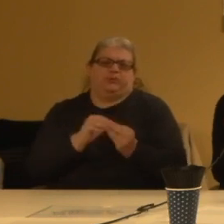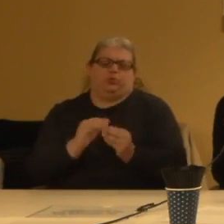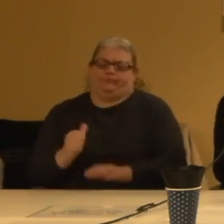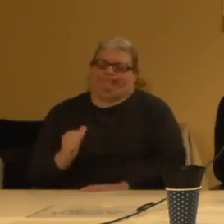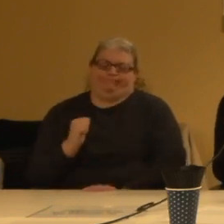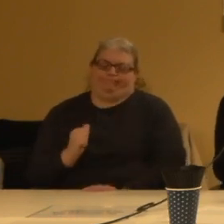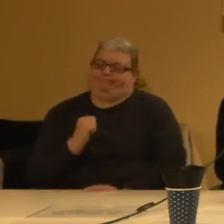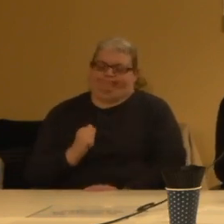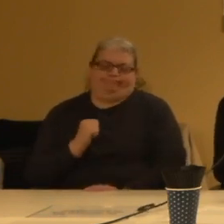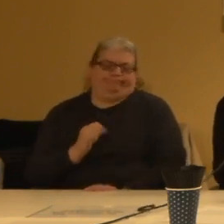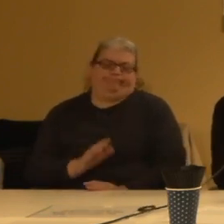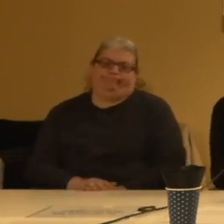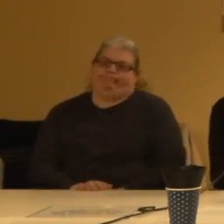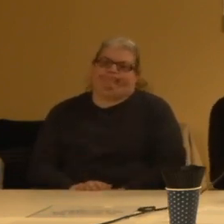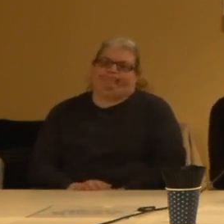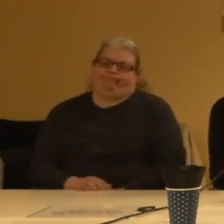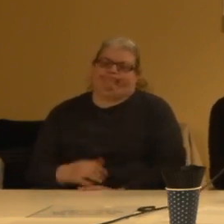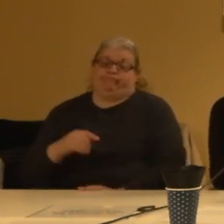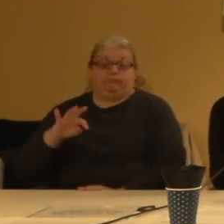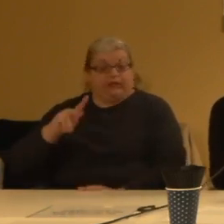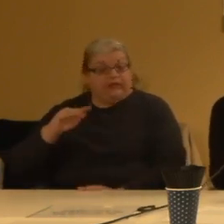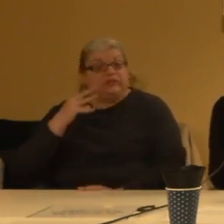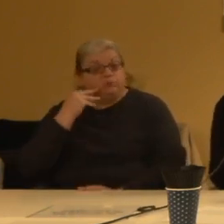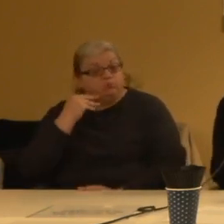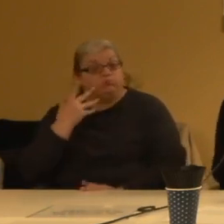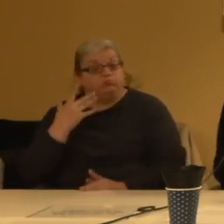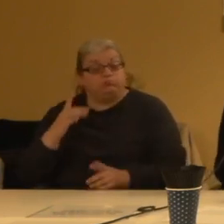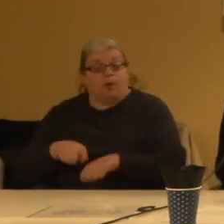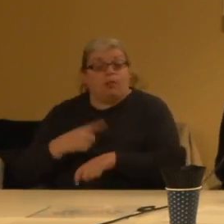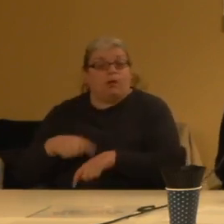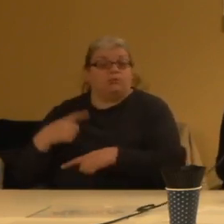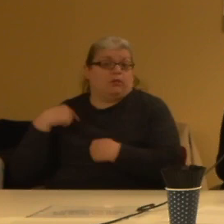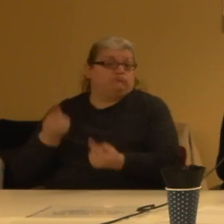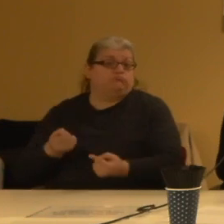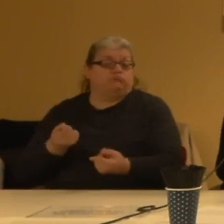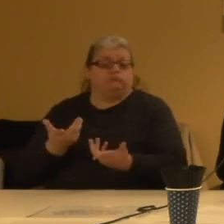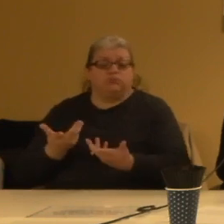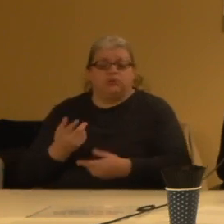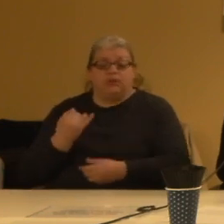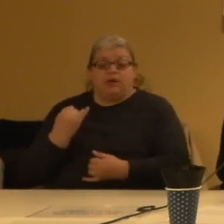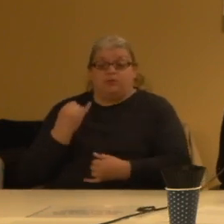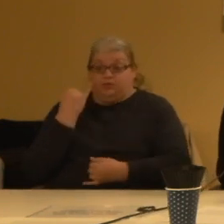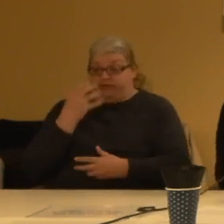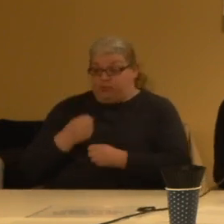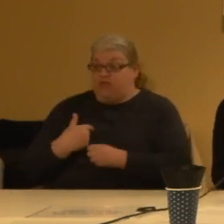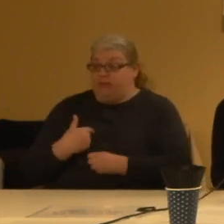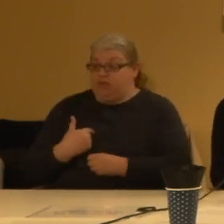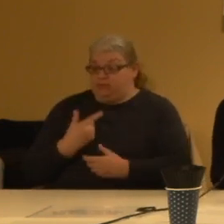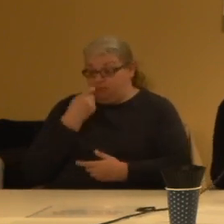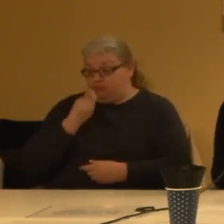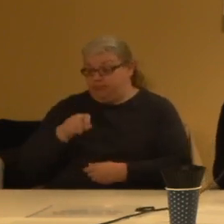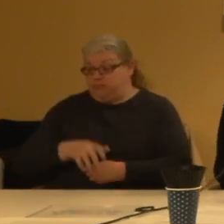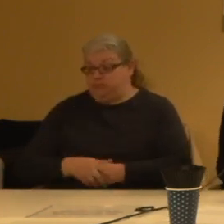Yeah, I did it, I did it for a really long time. So now, if you get me, you get me. Like that's the deal.